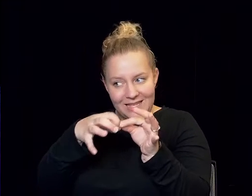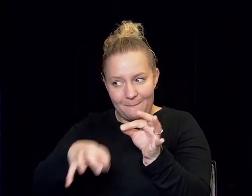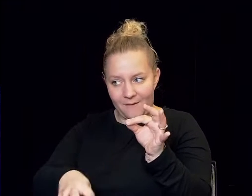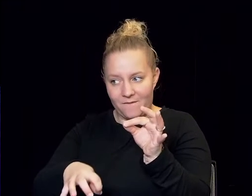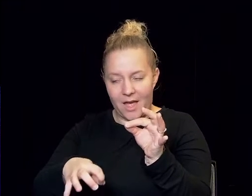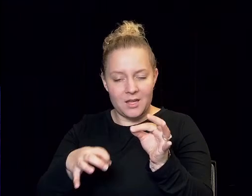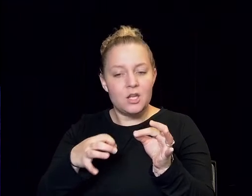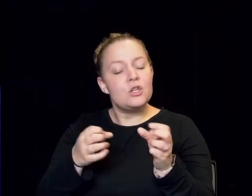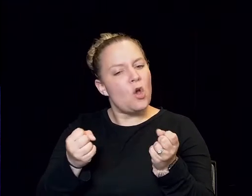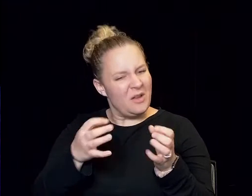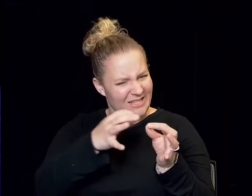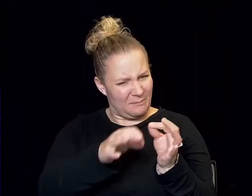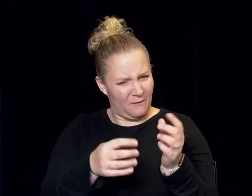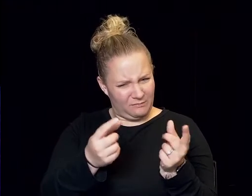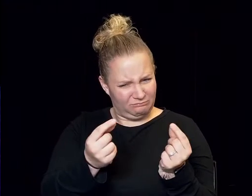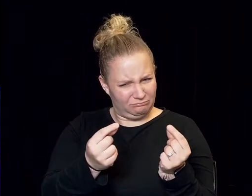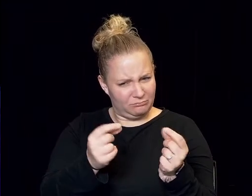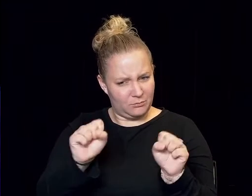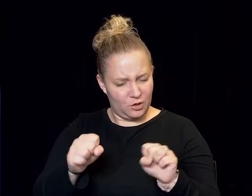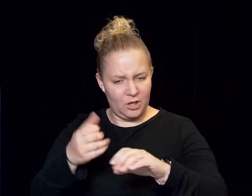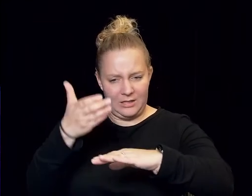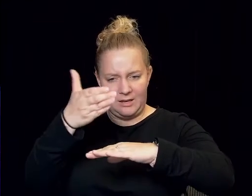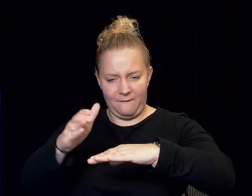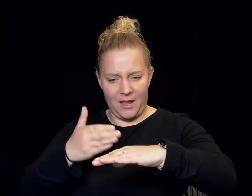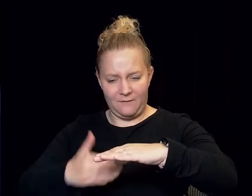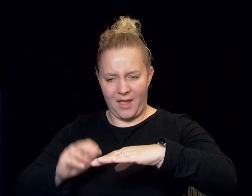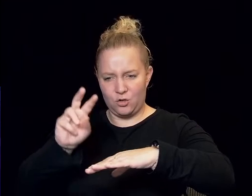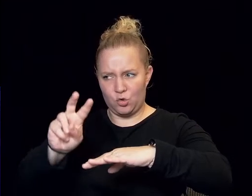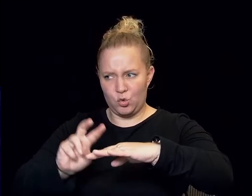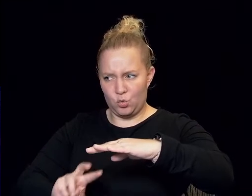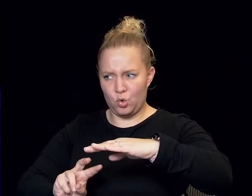this fraction, I know I could just divide by 2 in both the numerator and denominator because